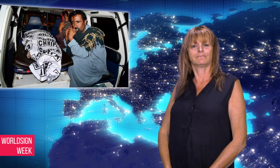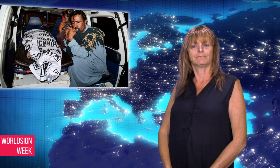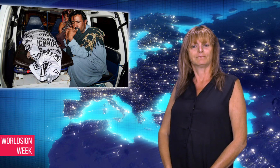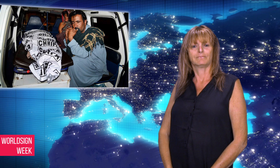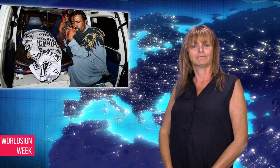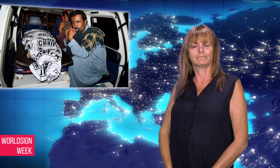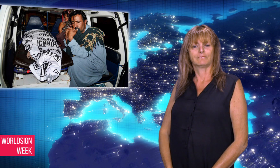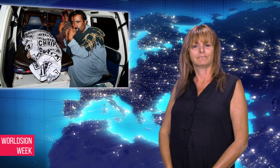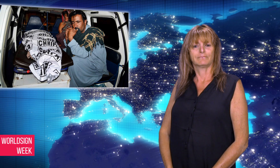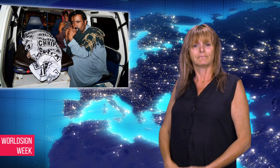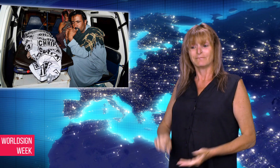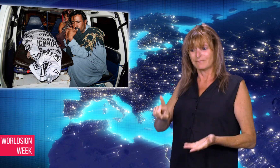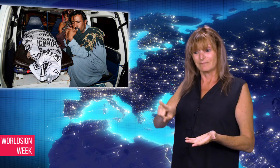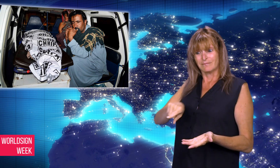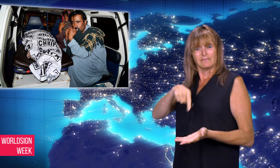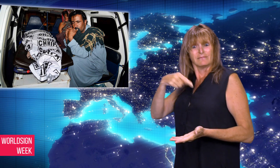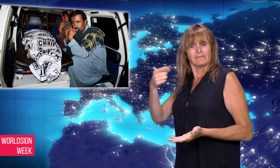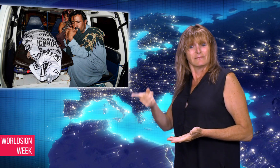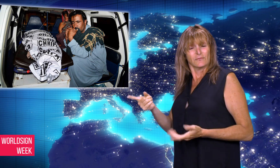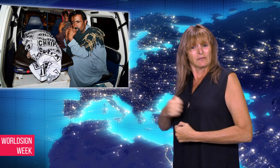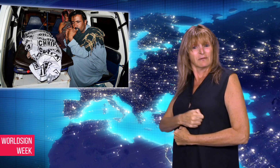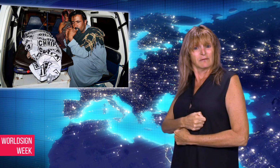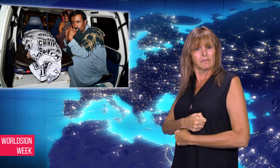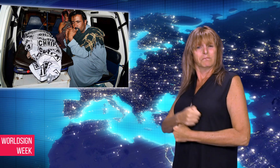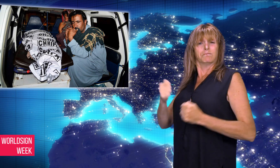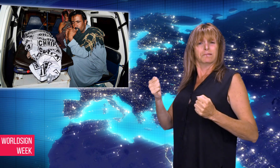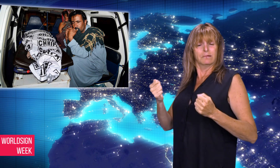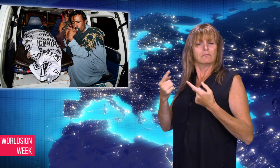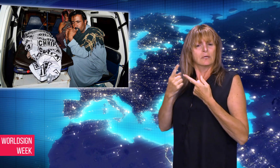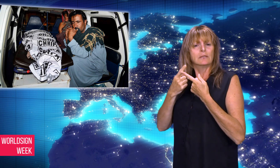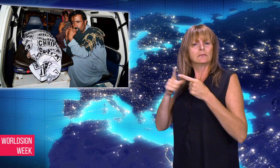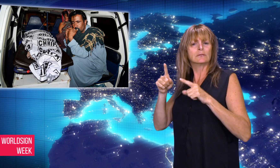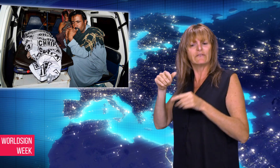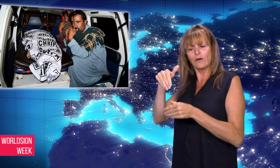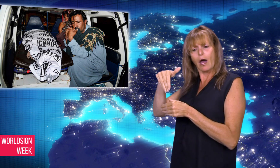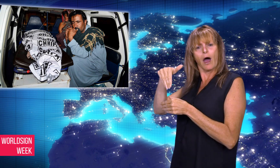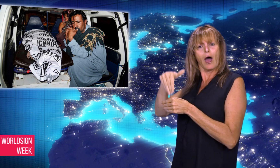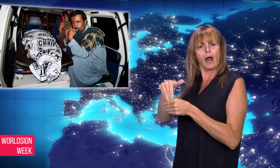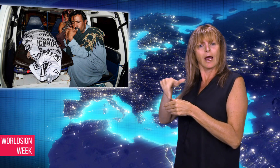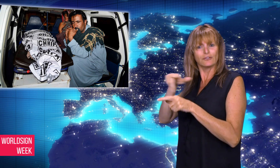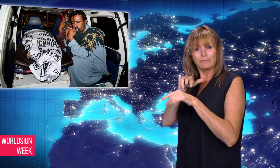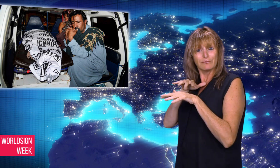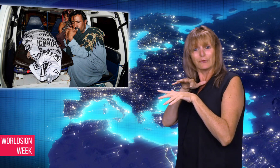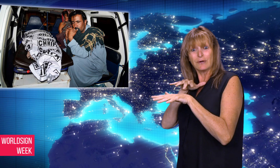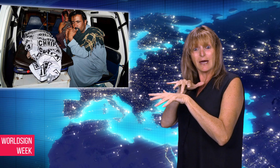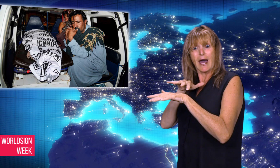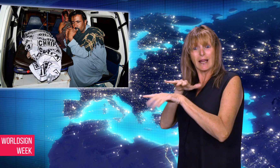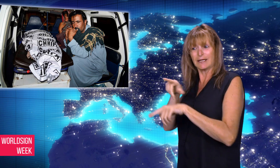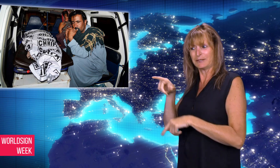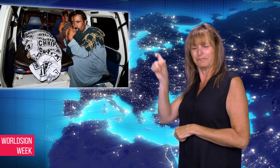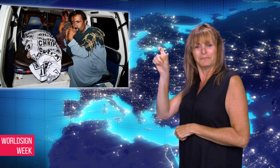northwestern Pakistan also killed four people and wounded 20. Durrani’s